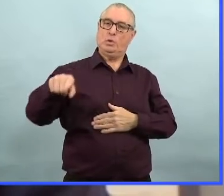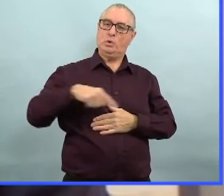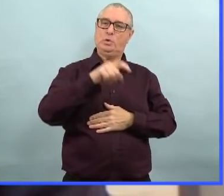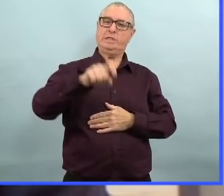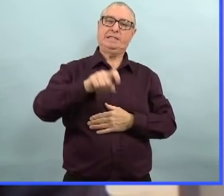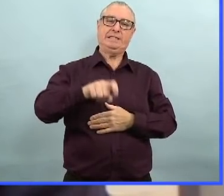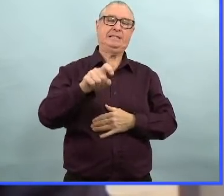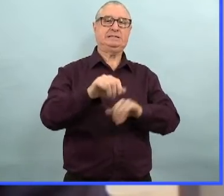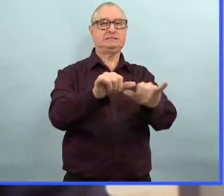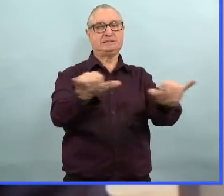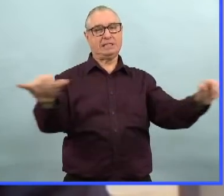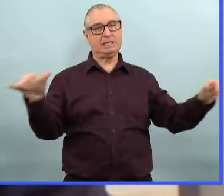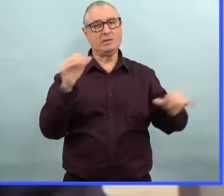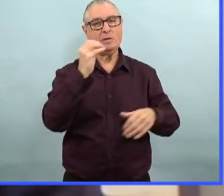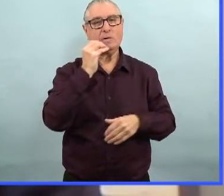during these next number of weeks